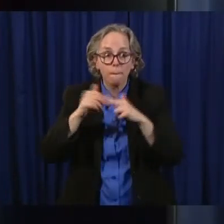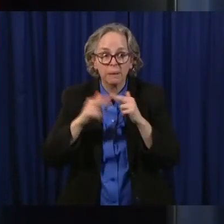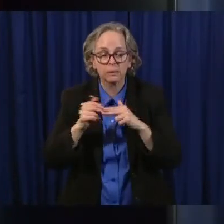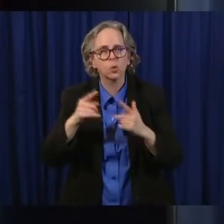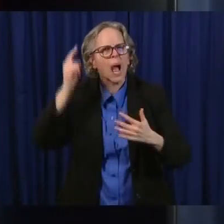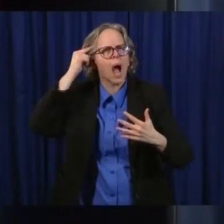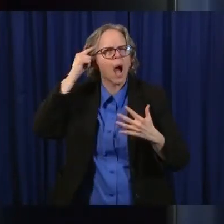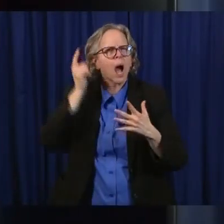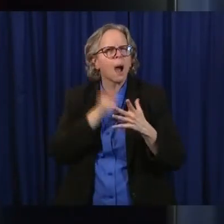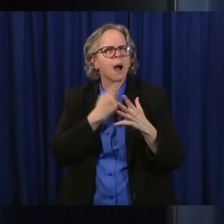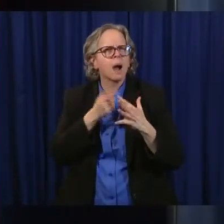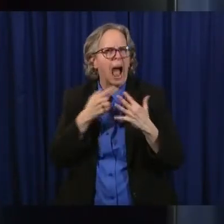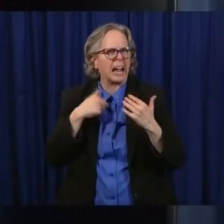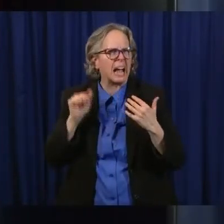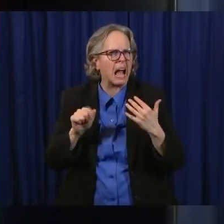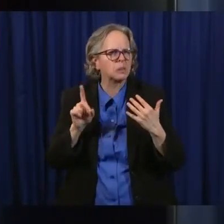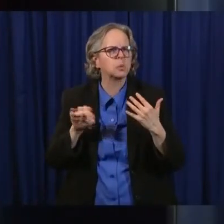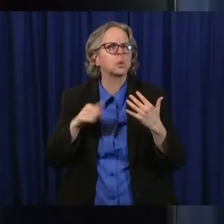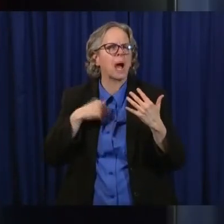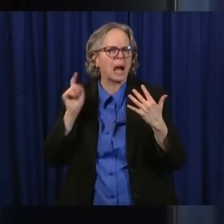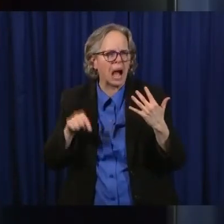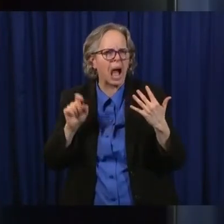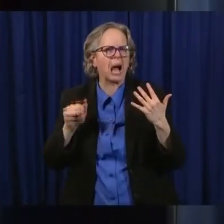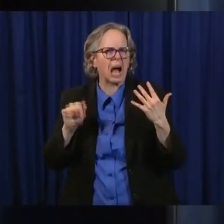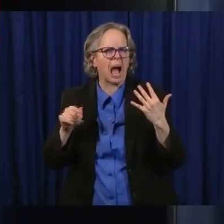FOR YOU TO GO THROUGH IF YOU